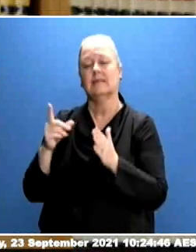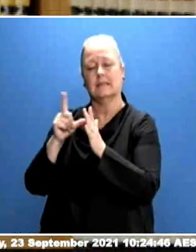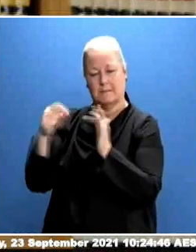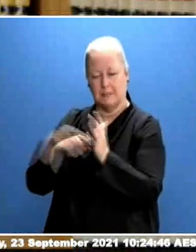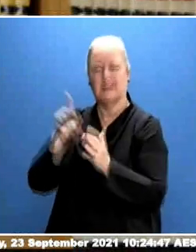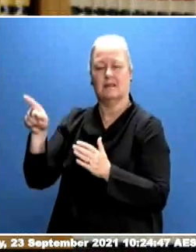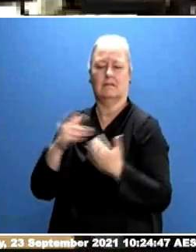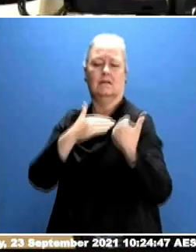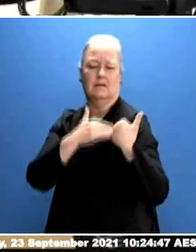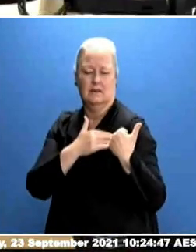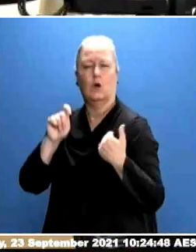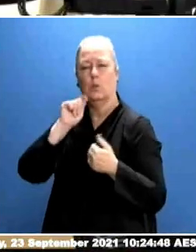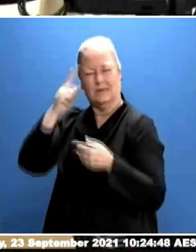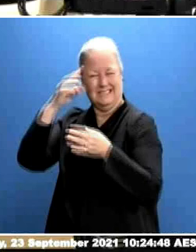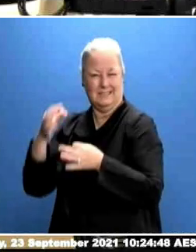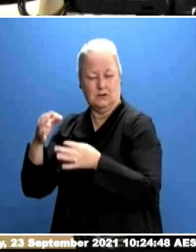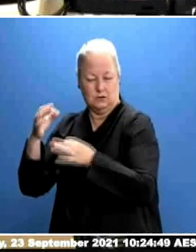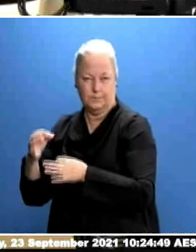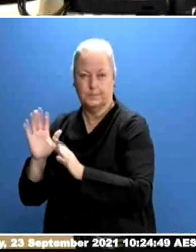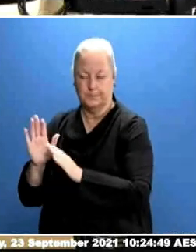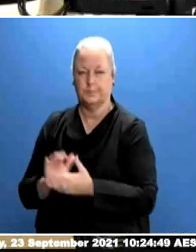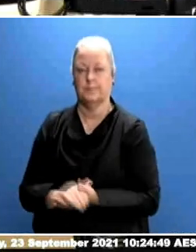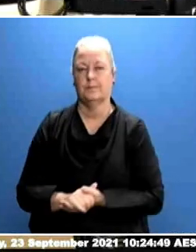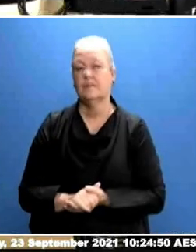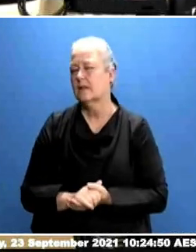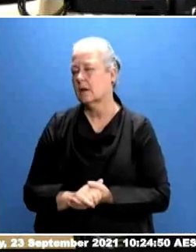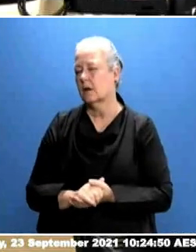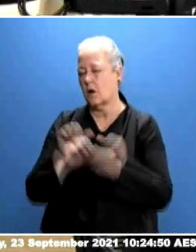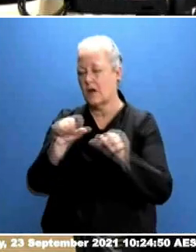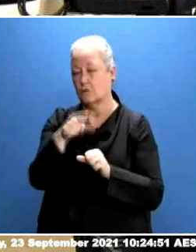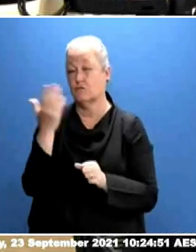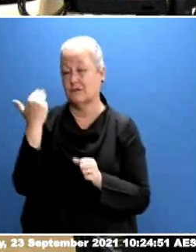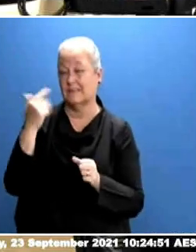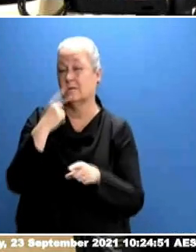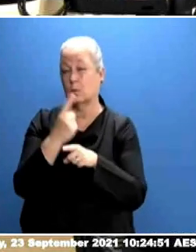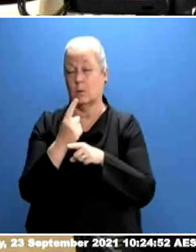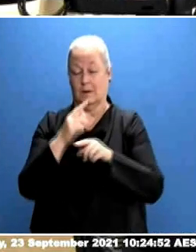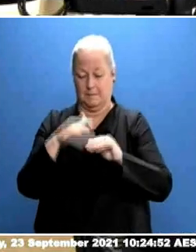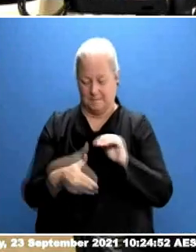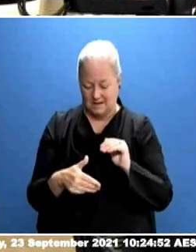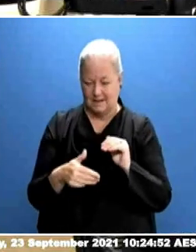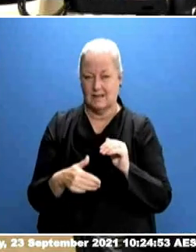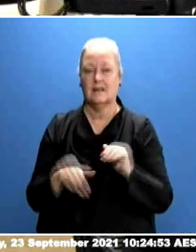Now, you spoke a moment ago about the difference in how one considers the word "assessment".